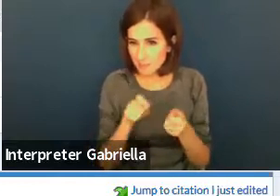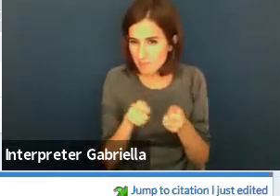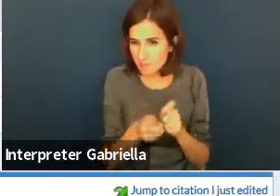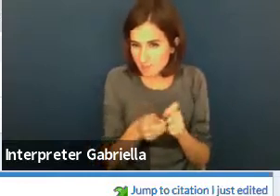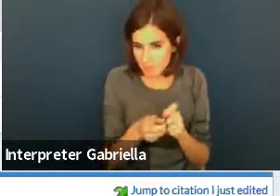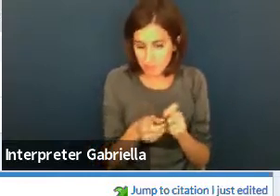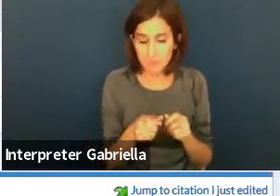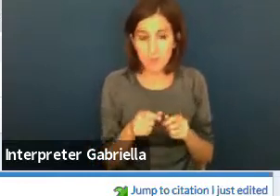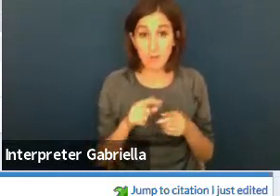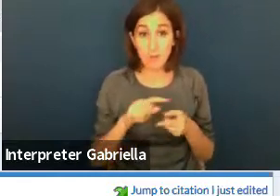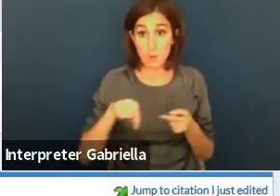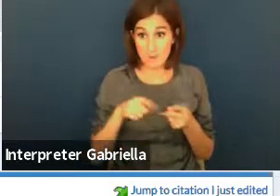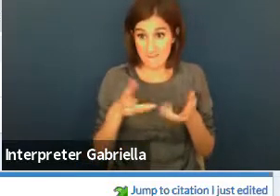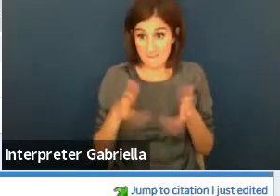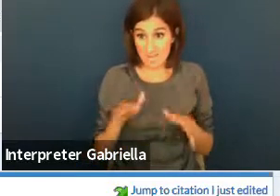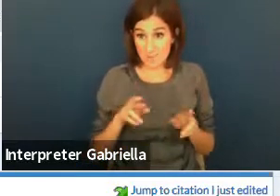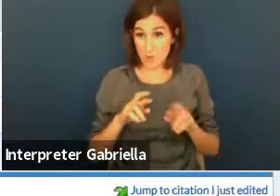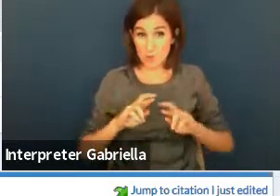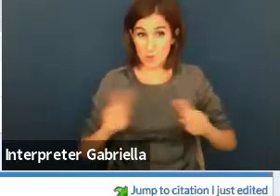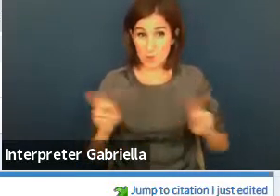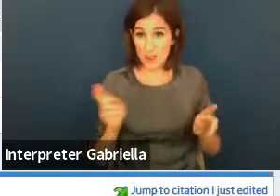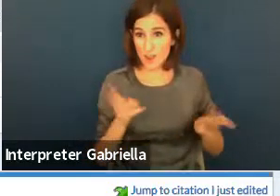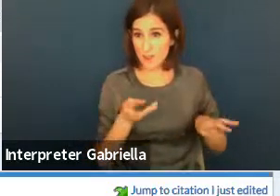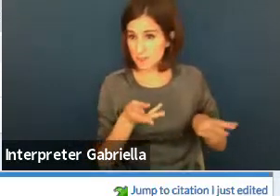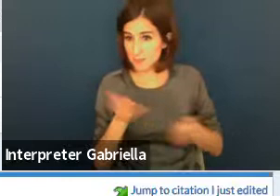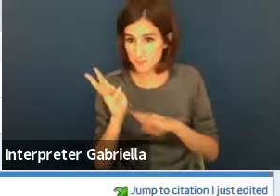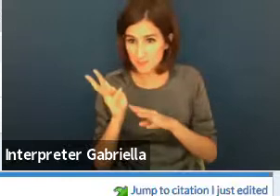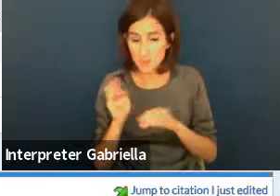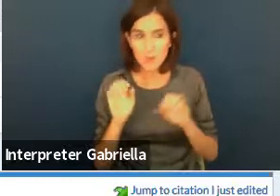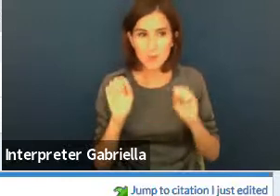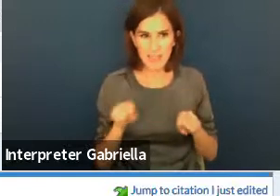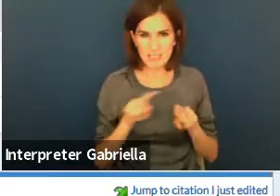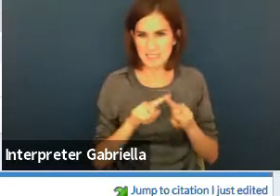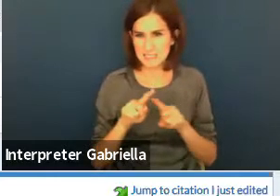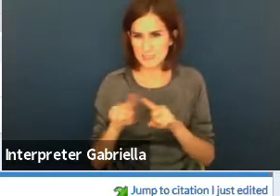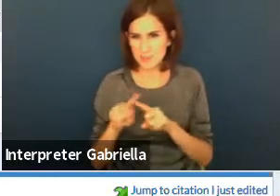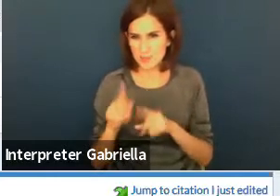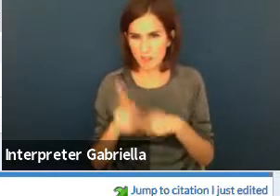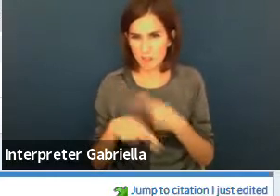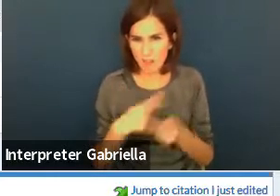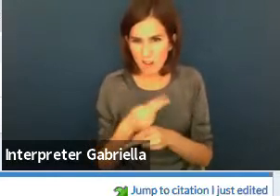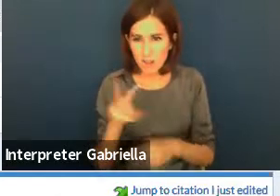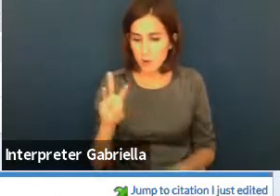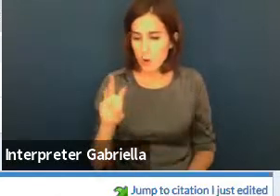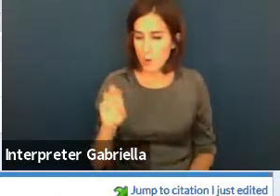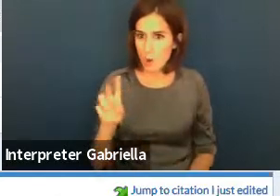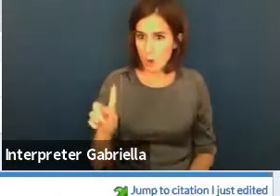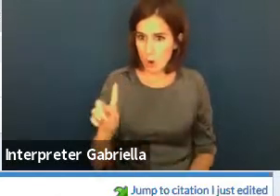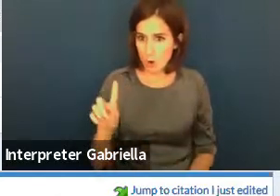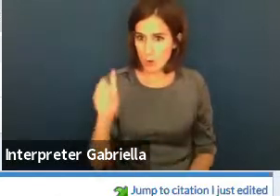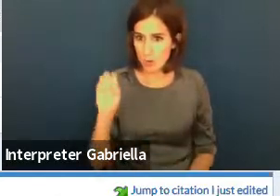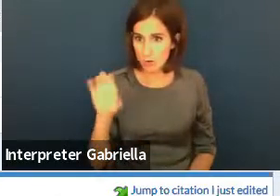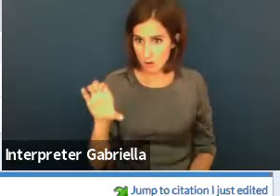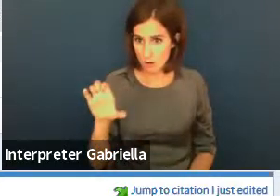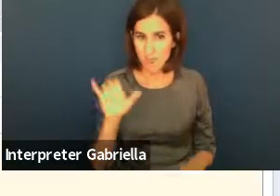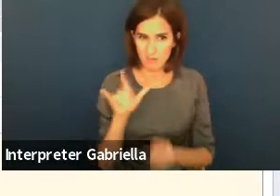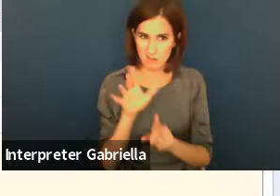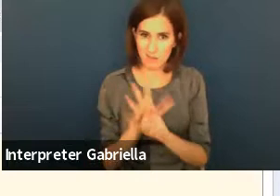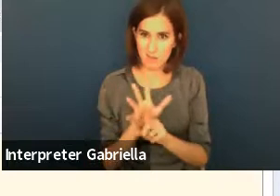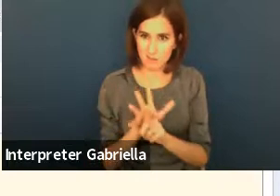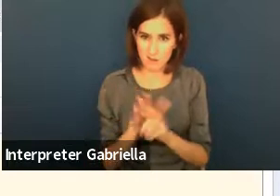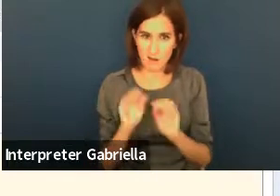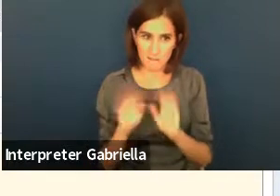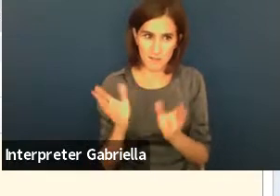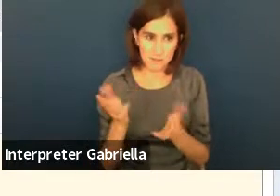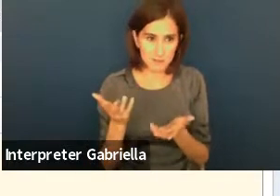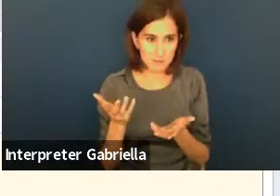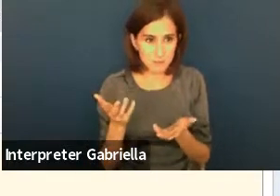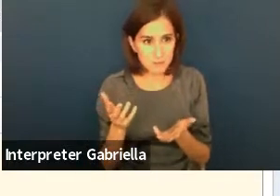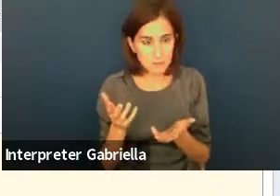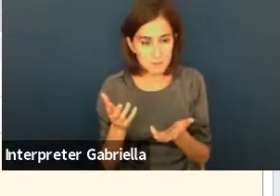Linda Kobashigawa: To export it. It allows you to export in different formats word is obviously the most one obviously but it's going to be the most common